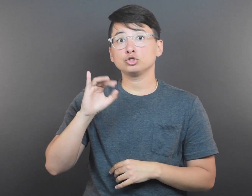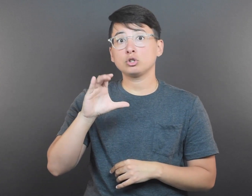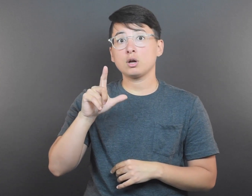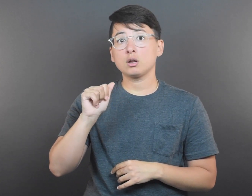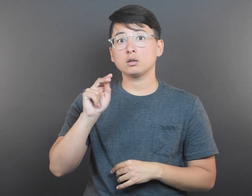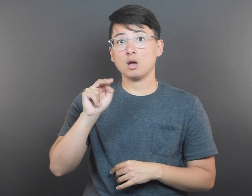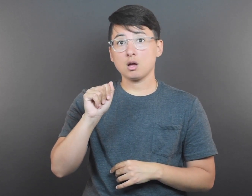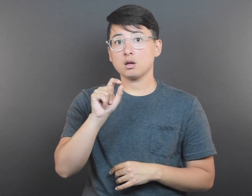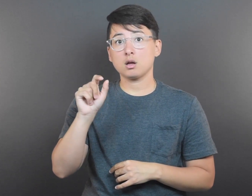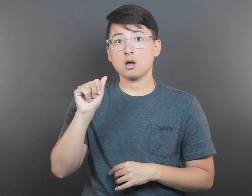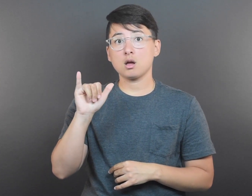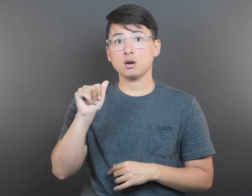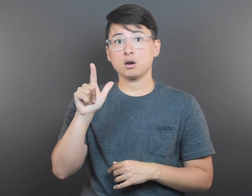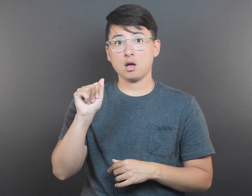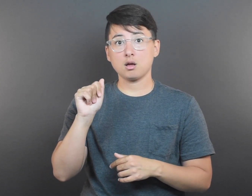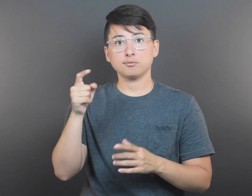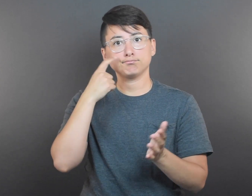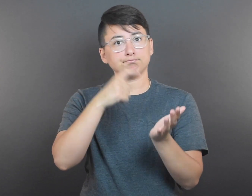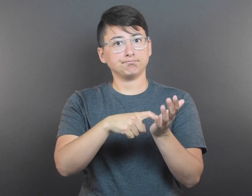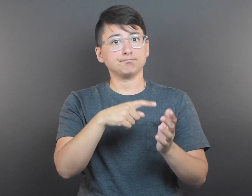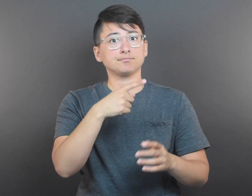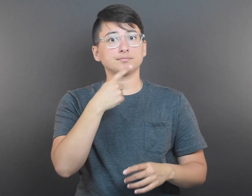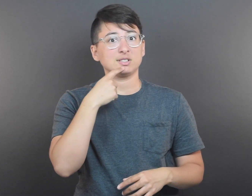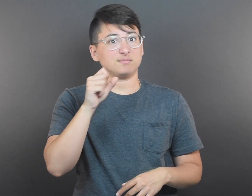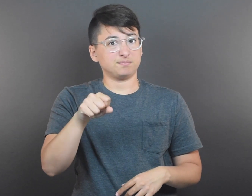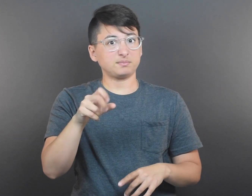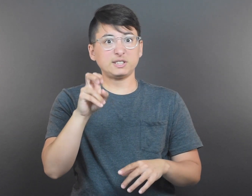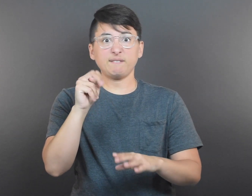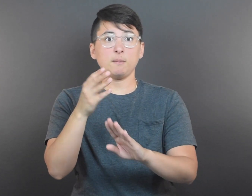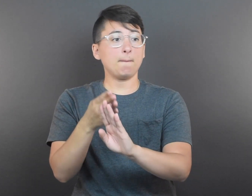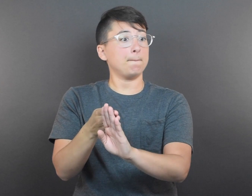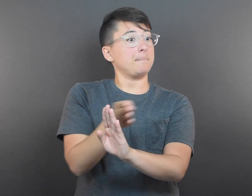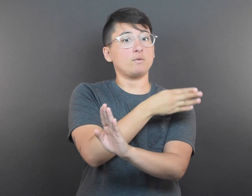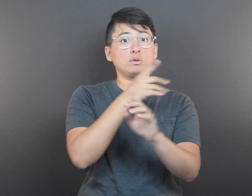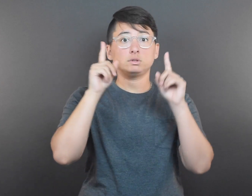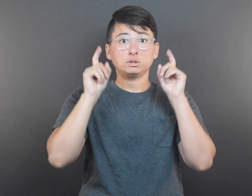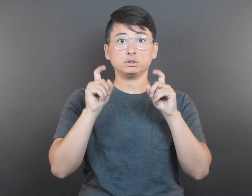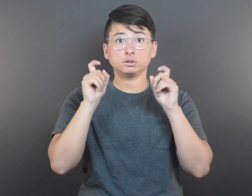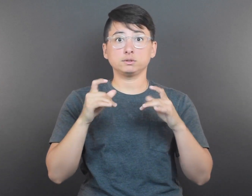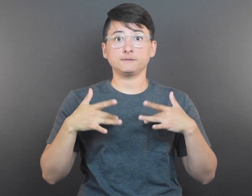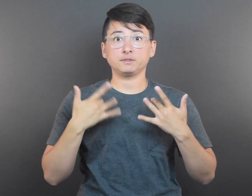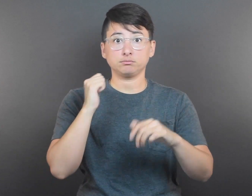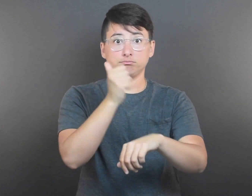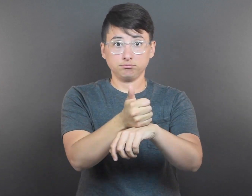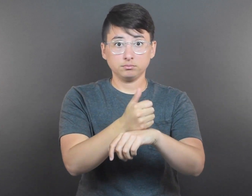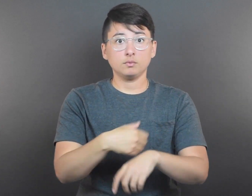“build genuine relationships and engage authentically with organizations working with